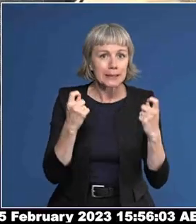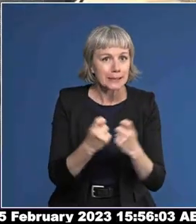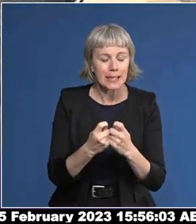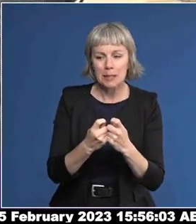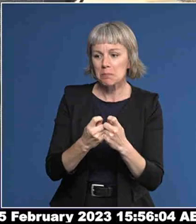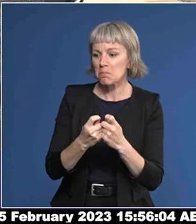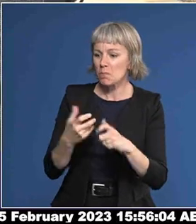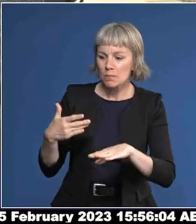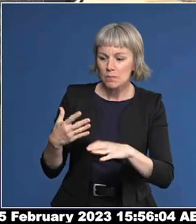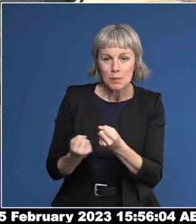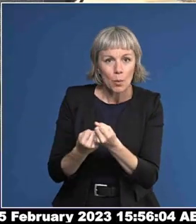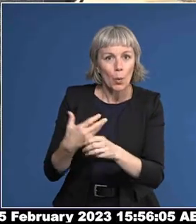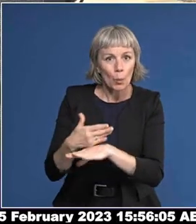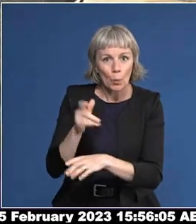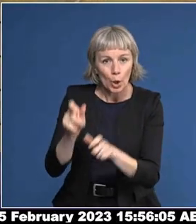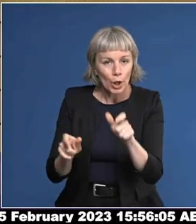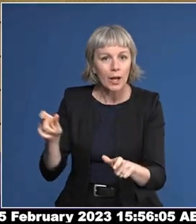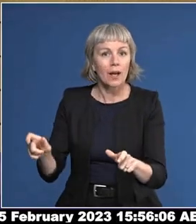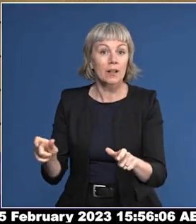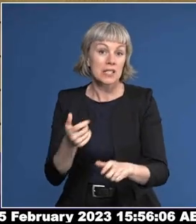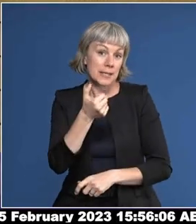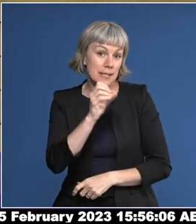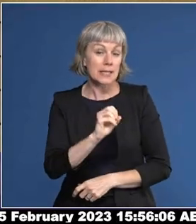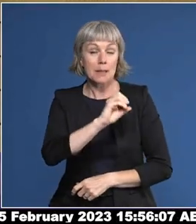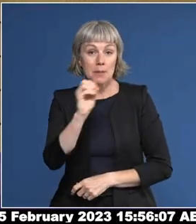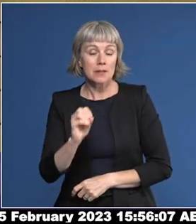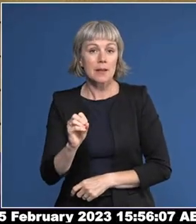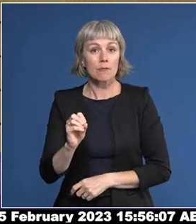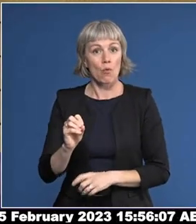60 per cent of providers say they find it very difficult to recruit disability support